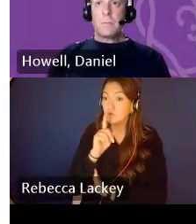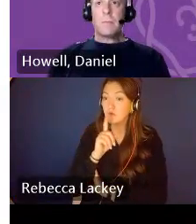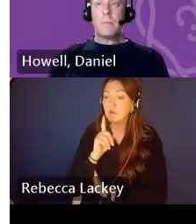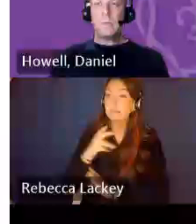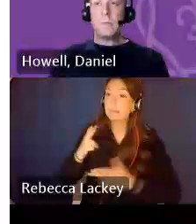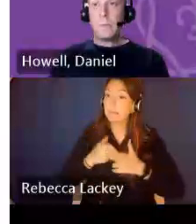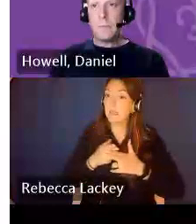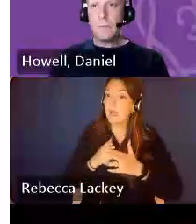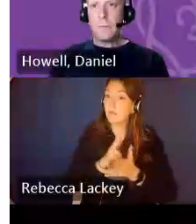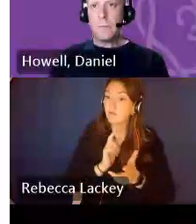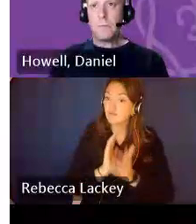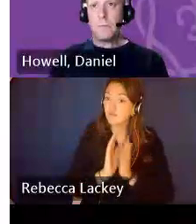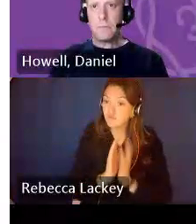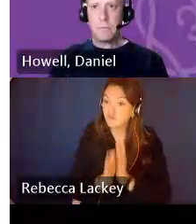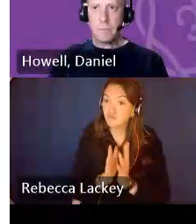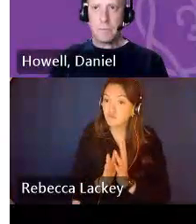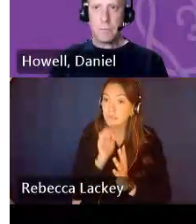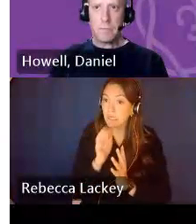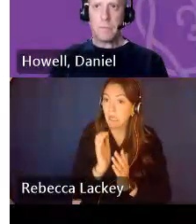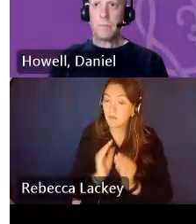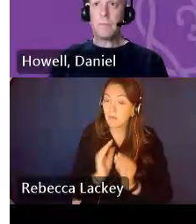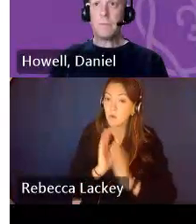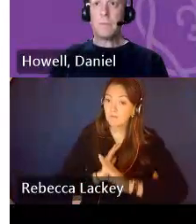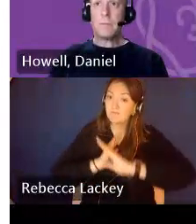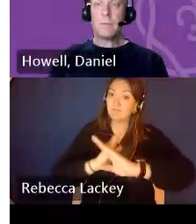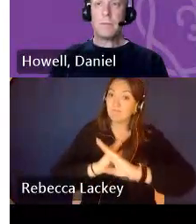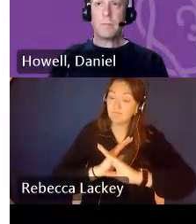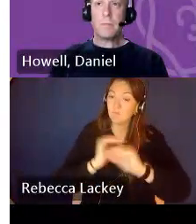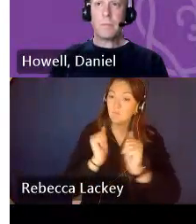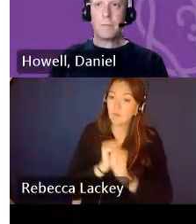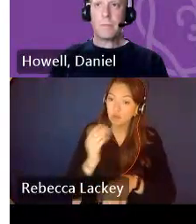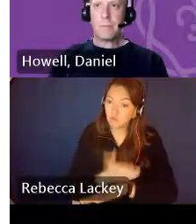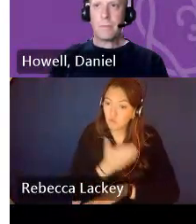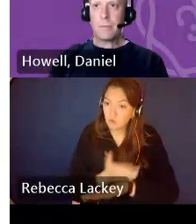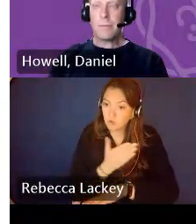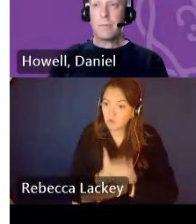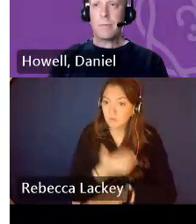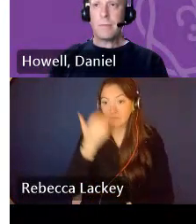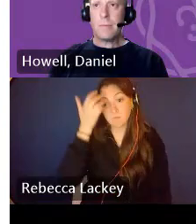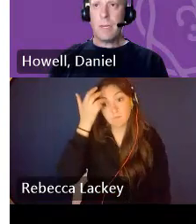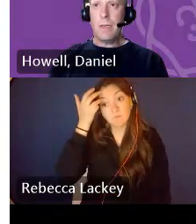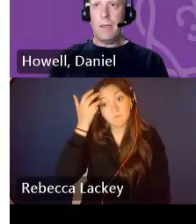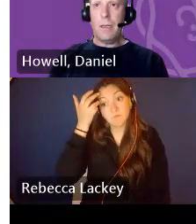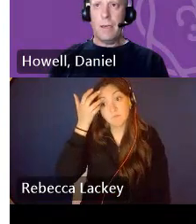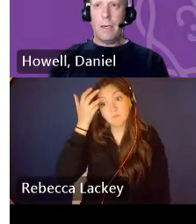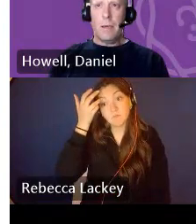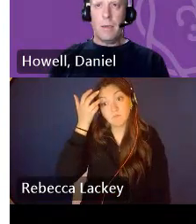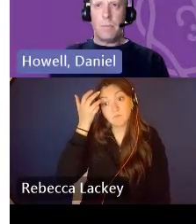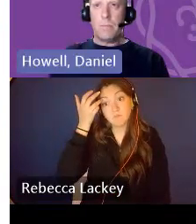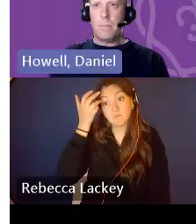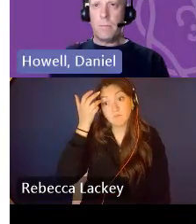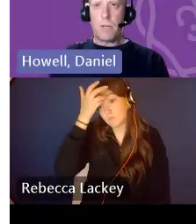the temporary flow of traffic isn't further hampered during construction.